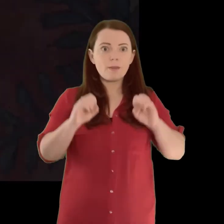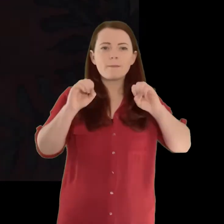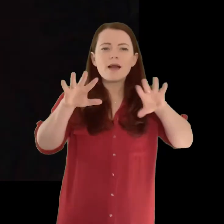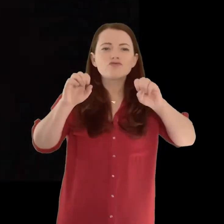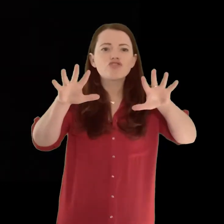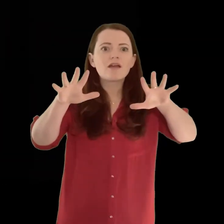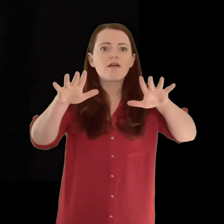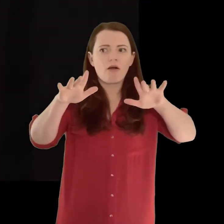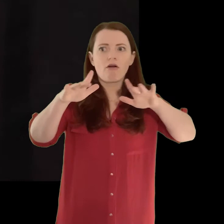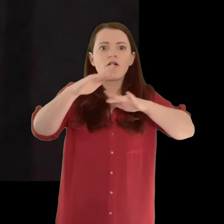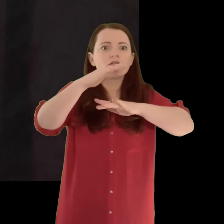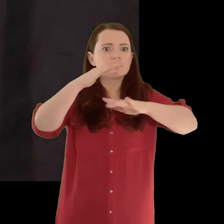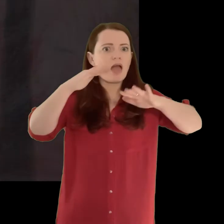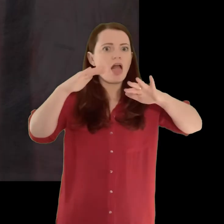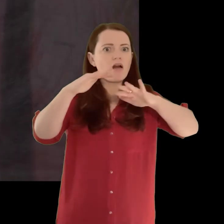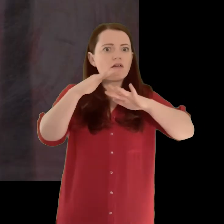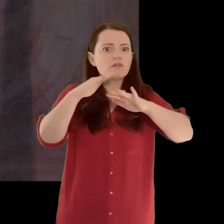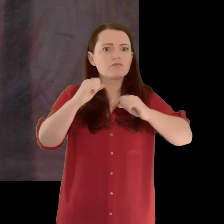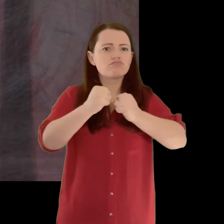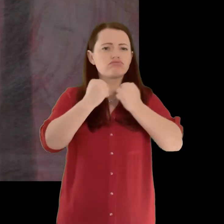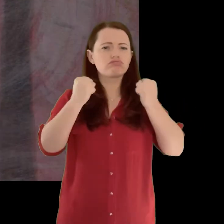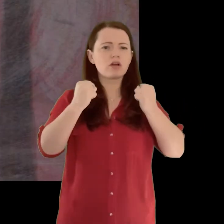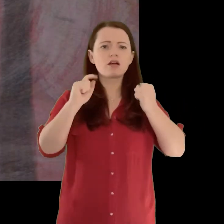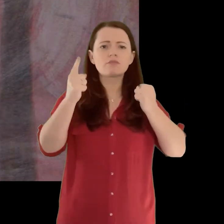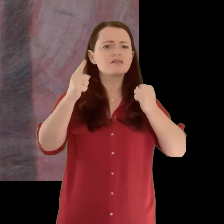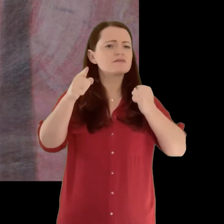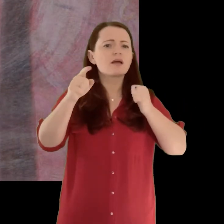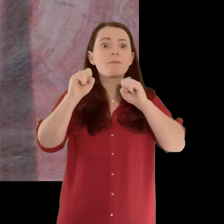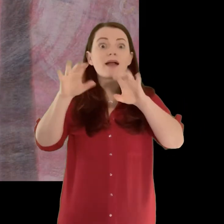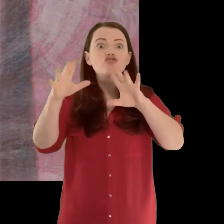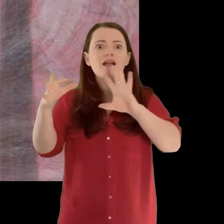and magic smells like magic smells But this was not magic of the woods